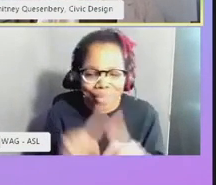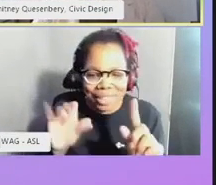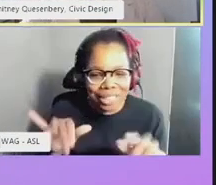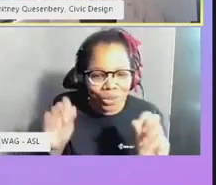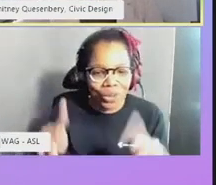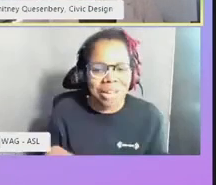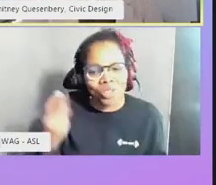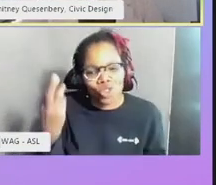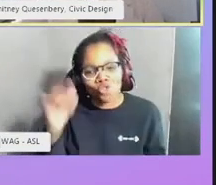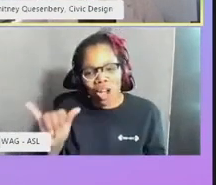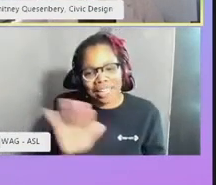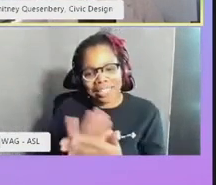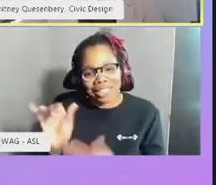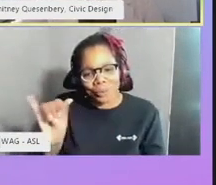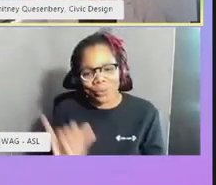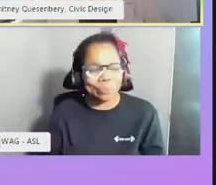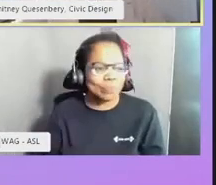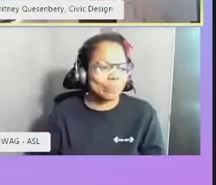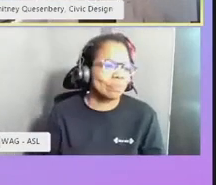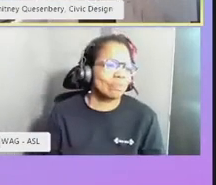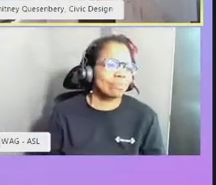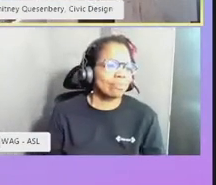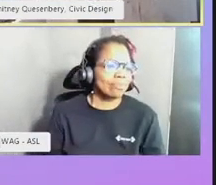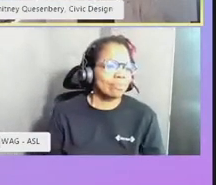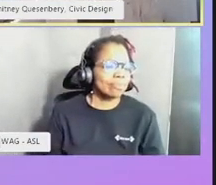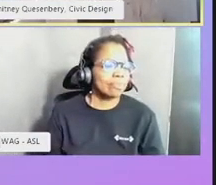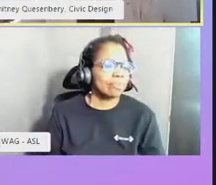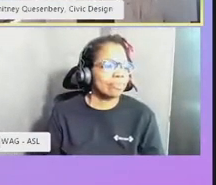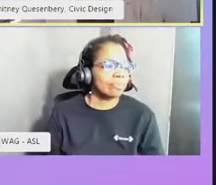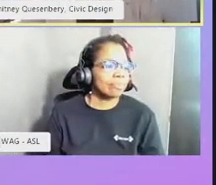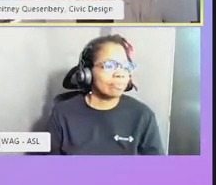prototype before they did the final manufacturing. I wish they had not changed the white. I love